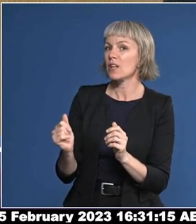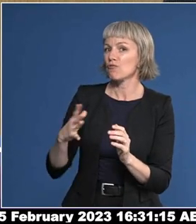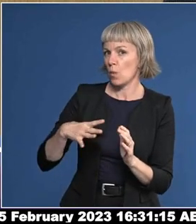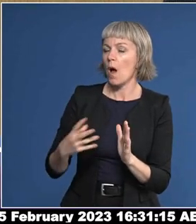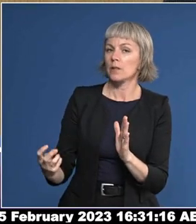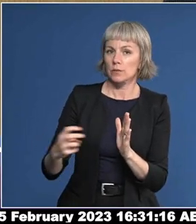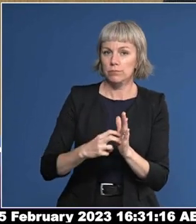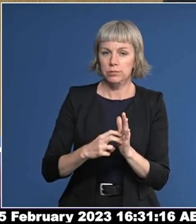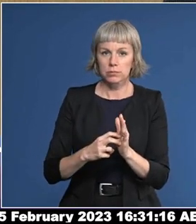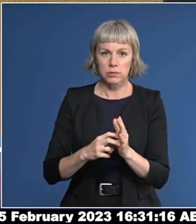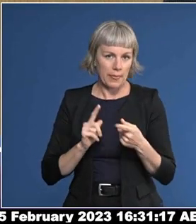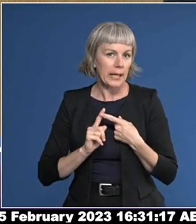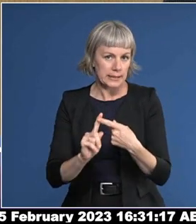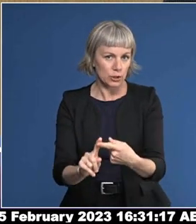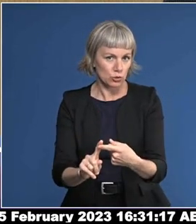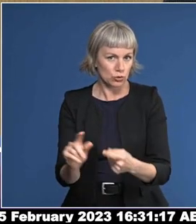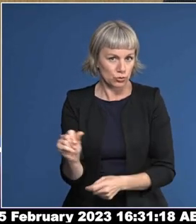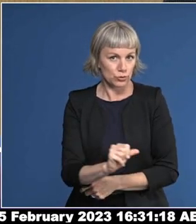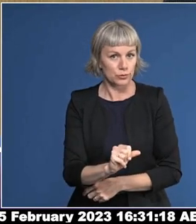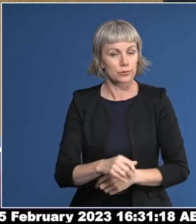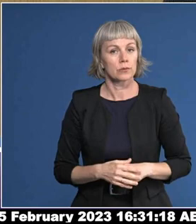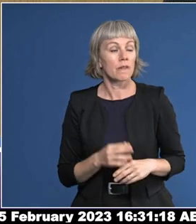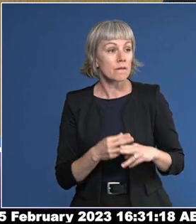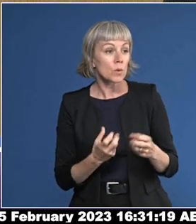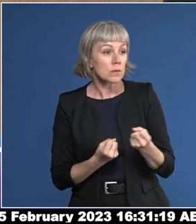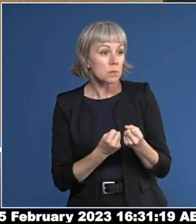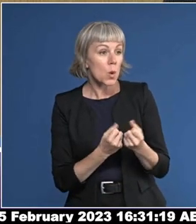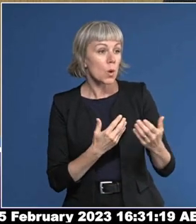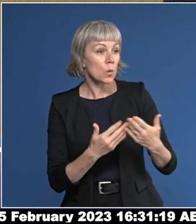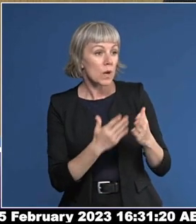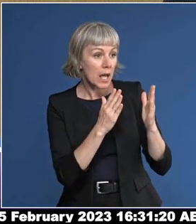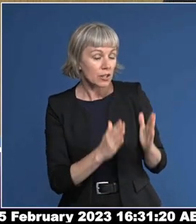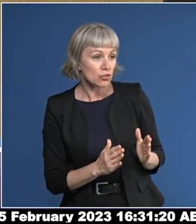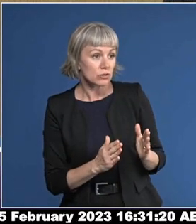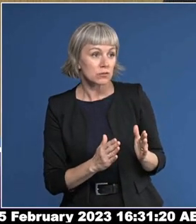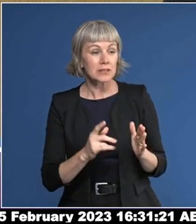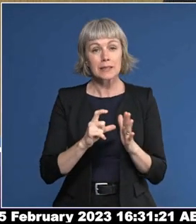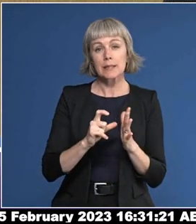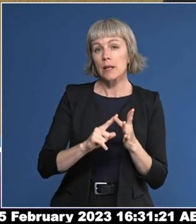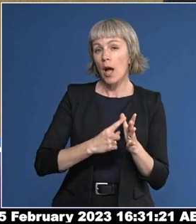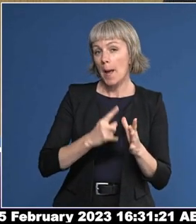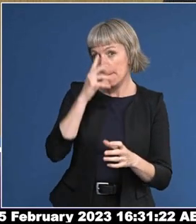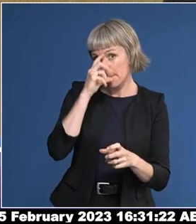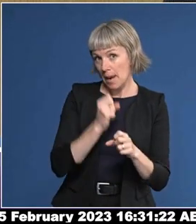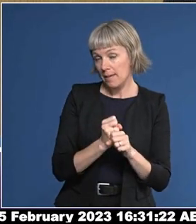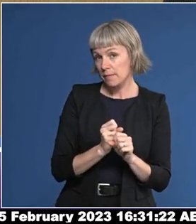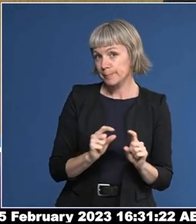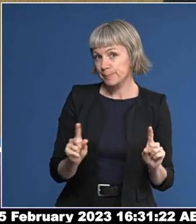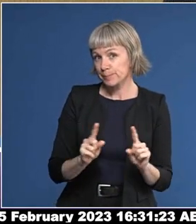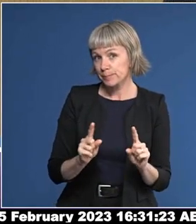For support coordination, DIA takes the view that a national mandatory worker screening